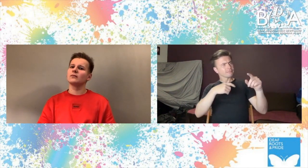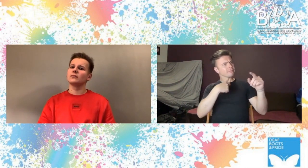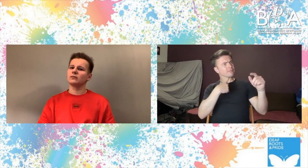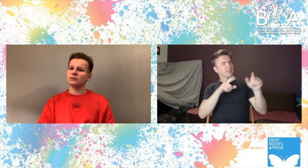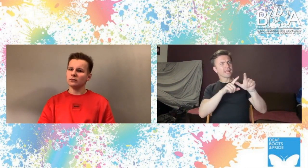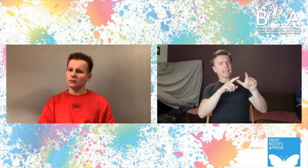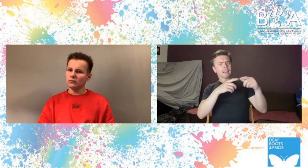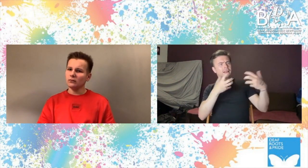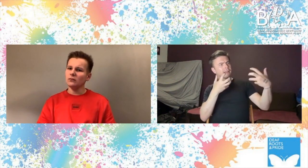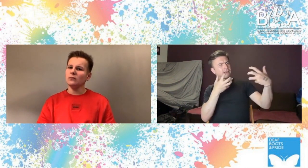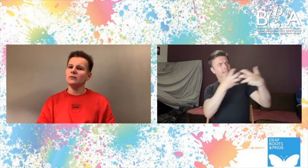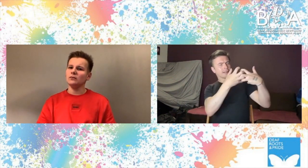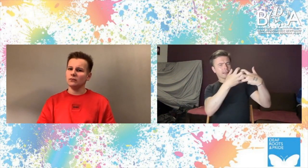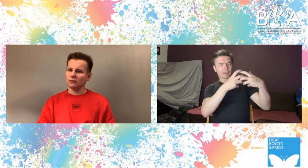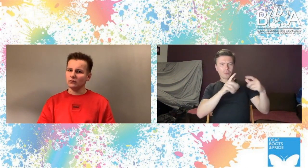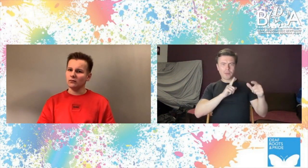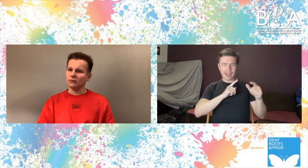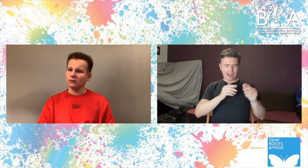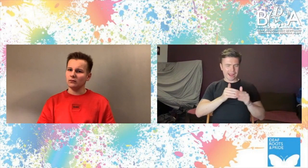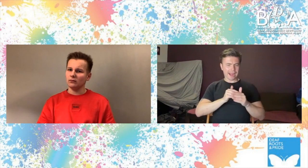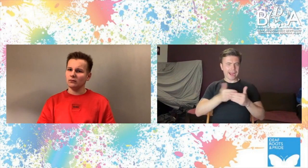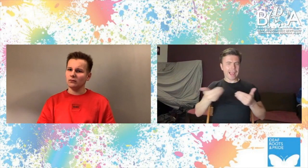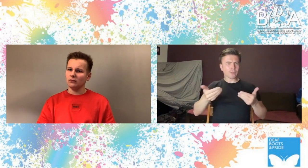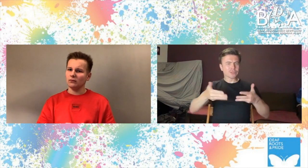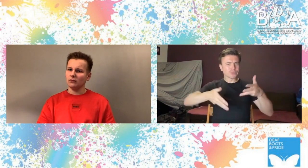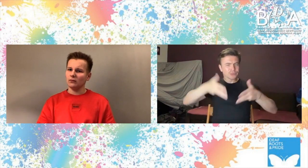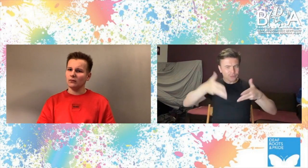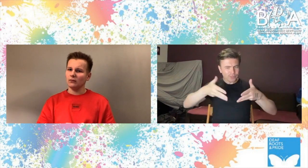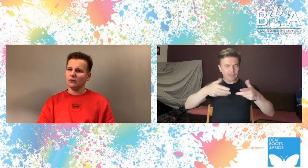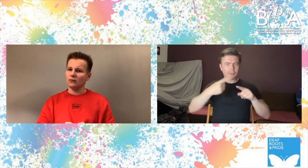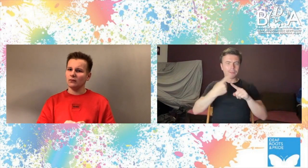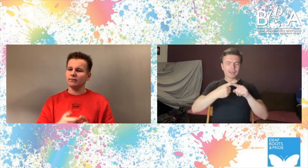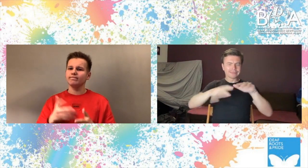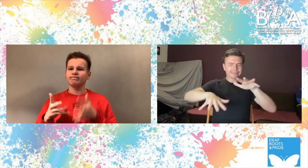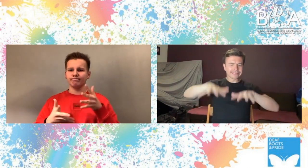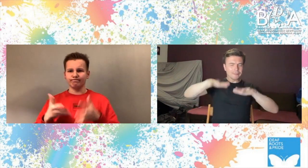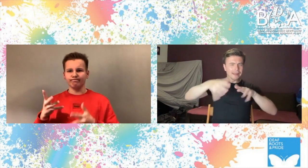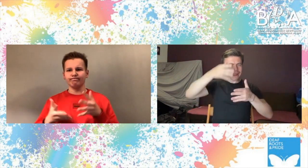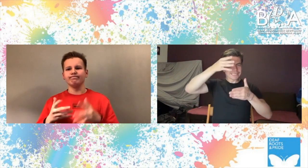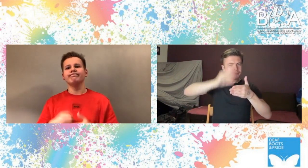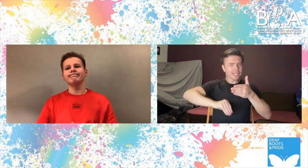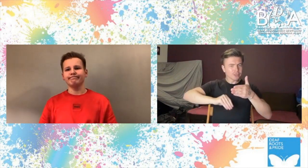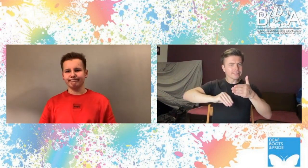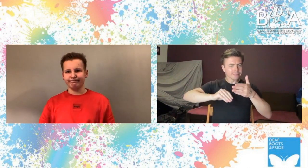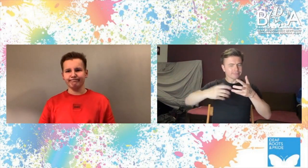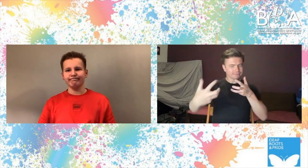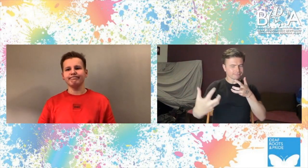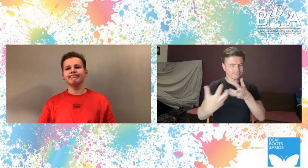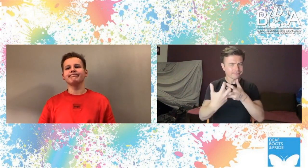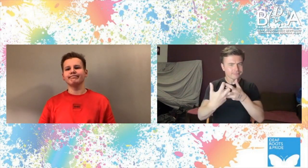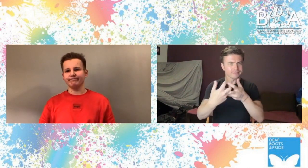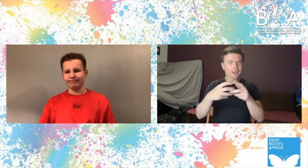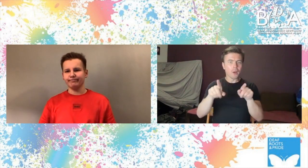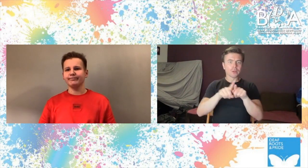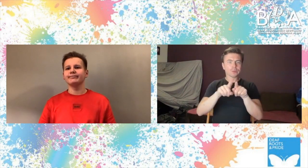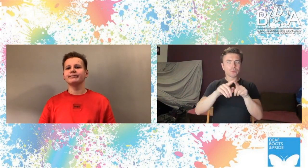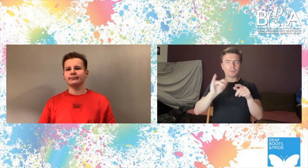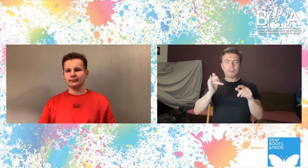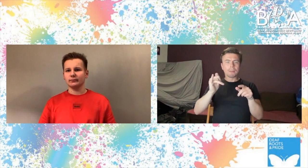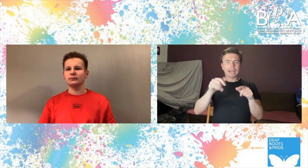and work with an adult Deaf filmmaker, because we have similar experiences, and we share the same language. I think on a one-to-one basis that would